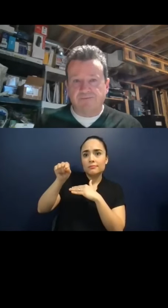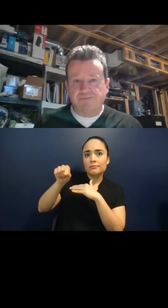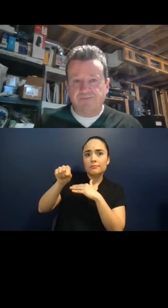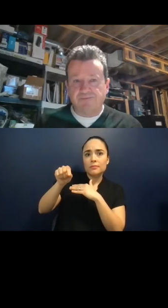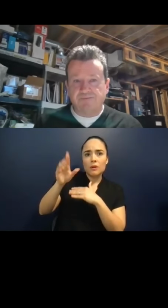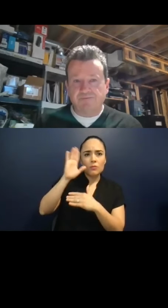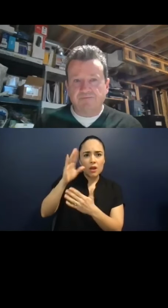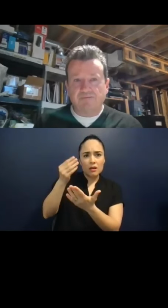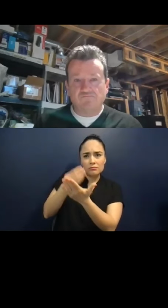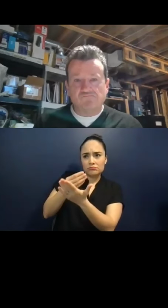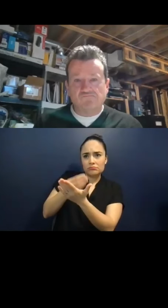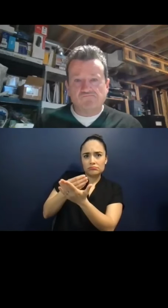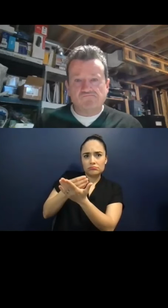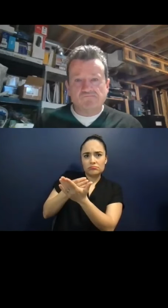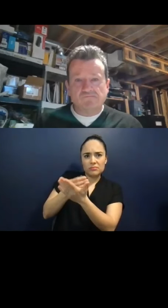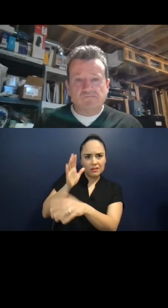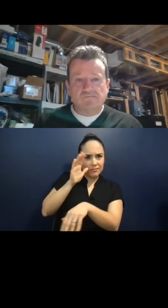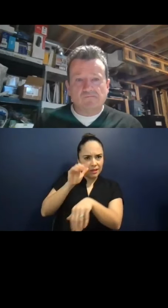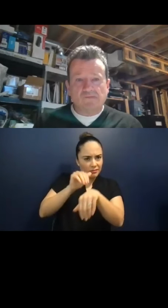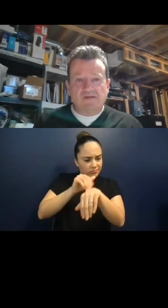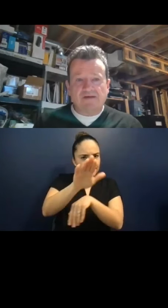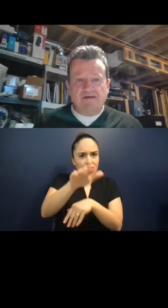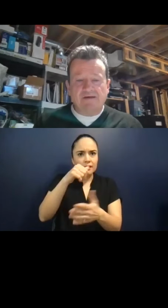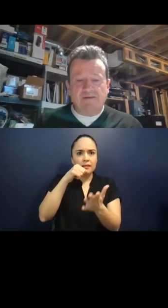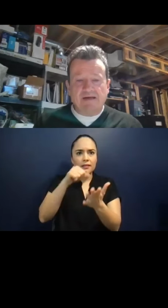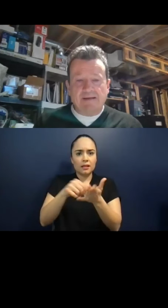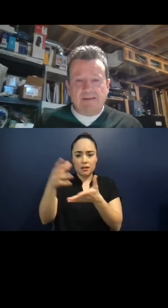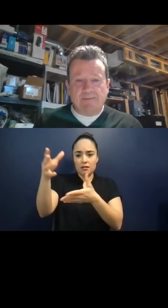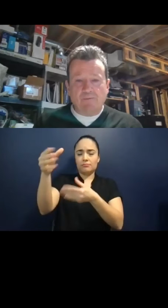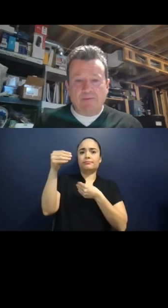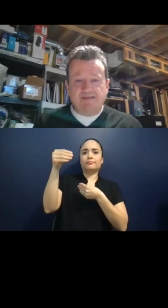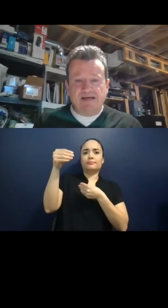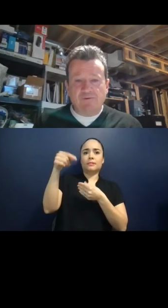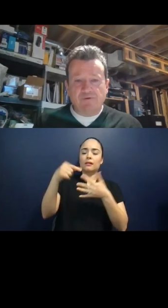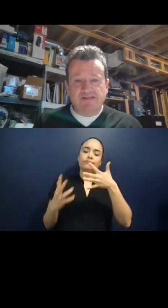itself managers and caregivers